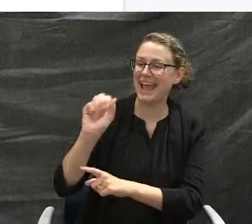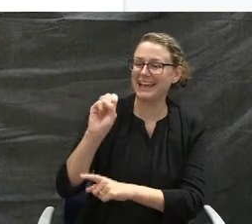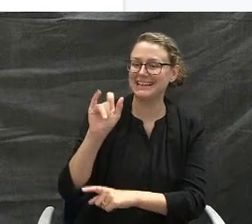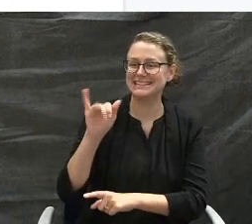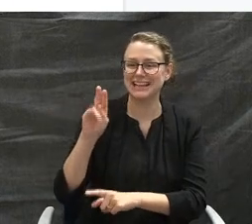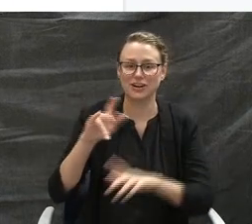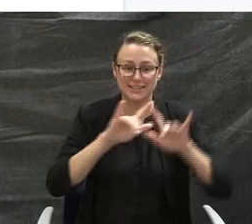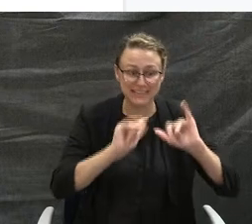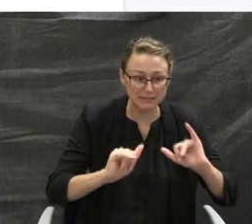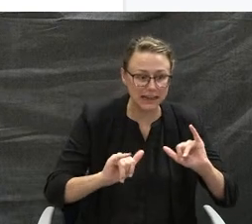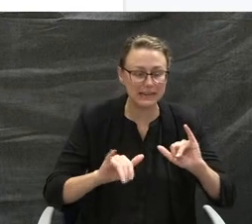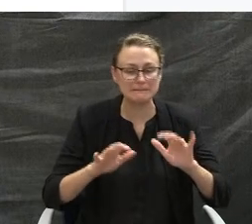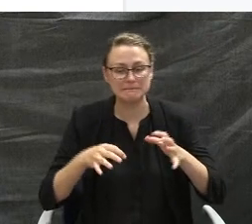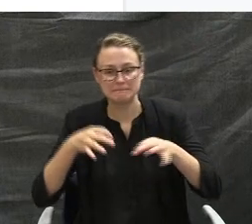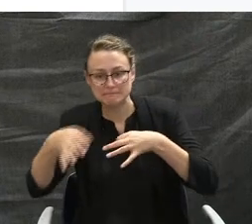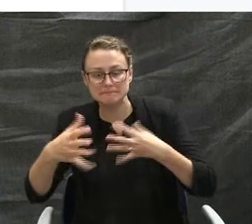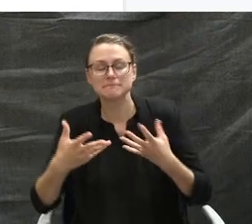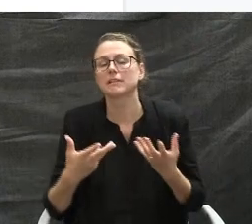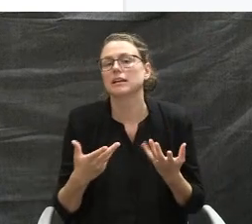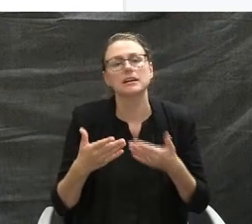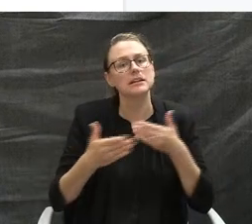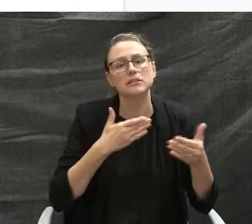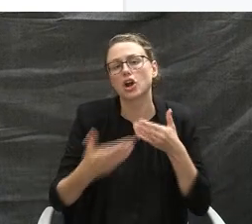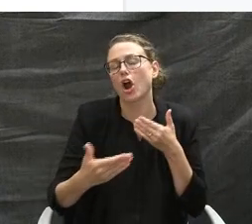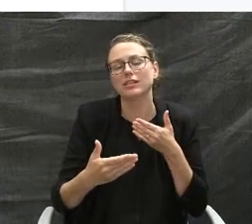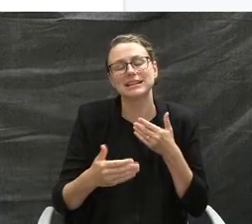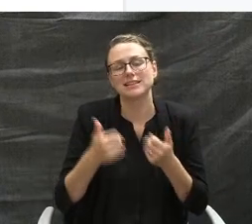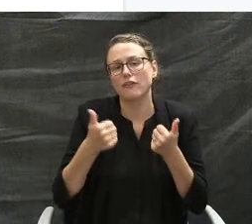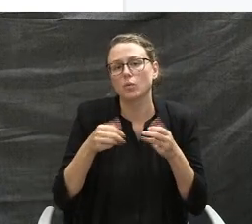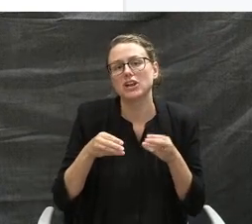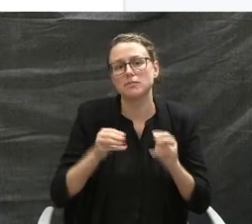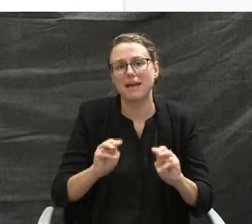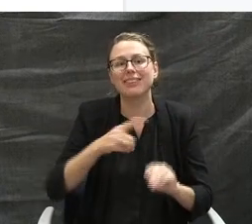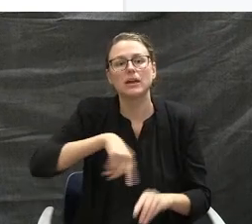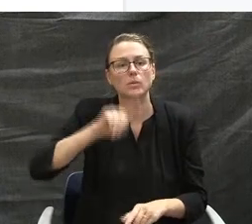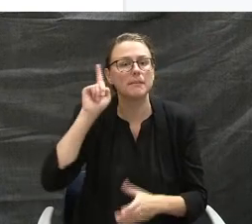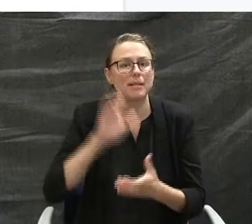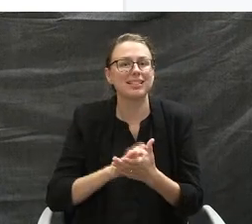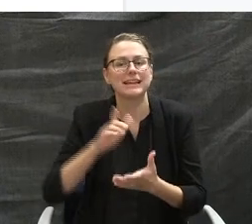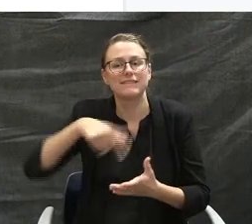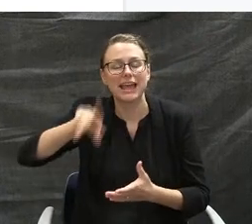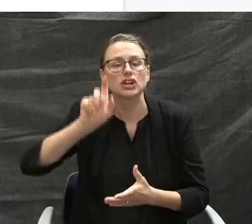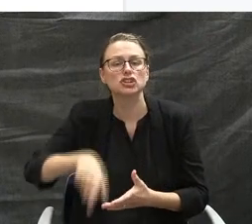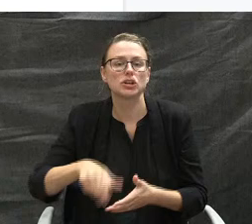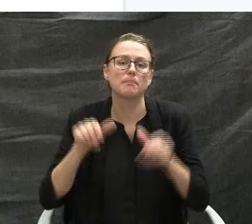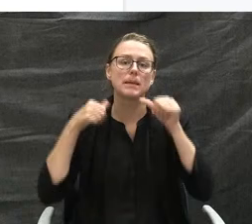however, we believe that teachers agenda, for example, should be posted to their school. Of course, page by.